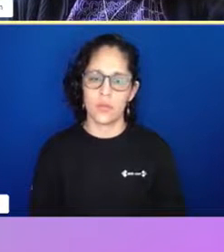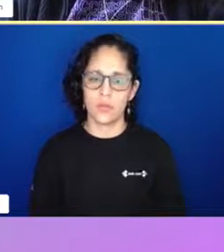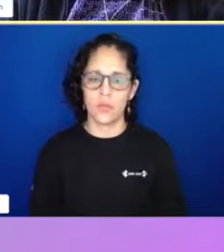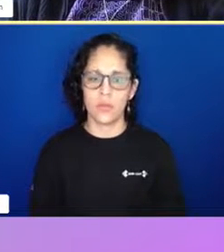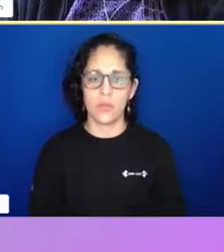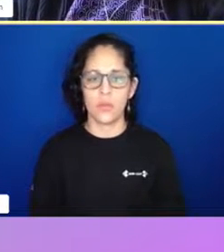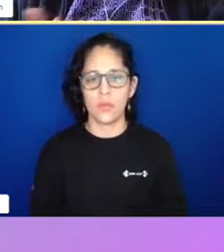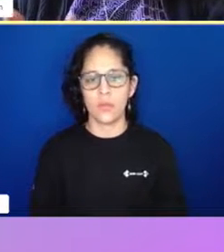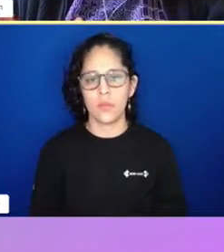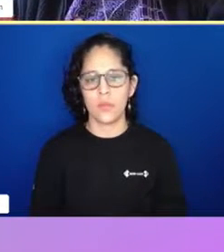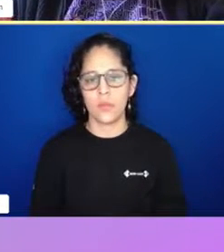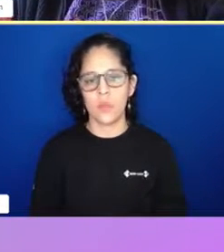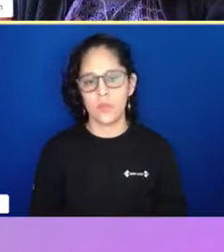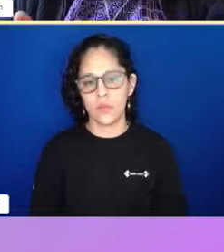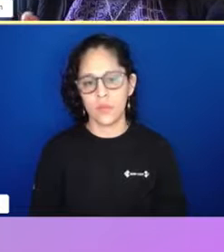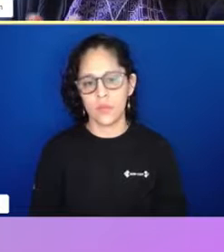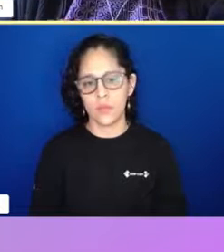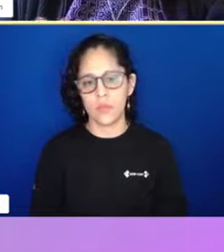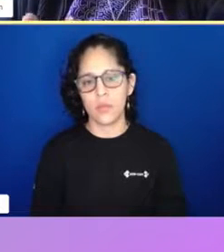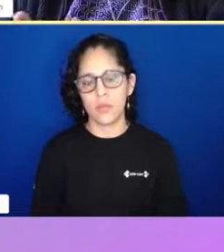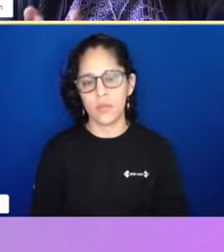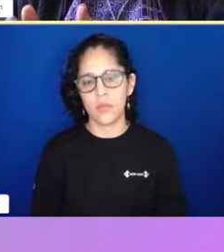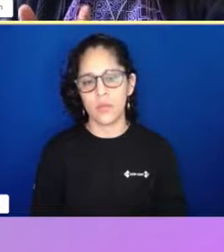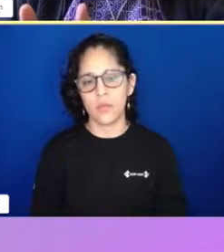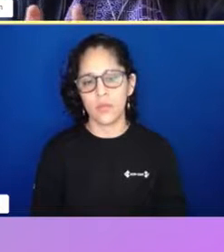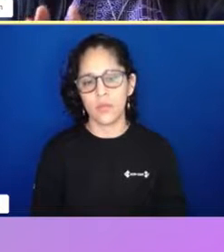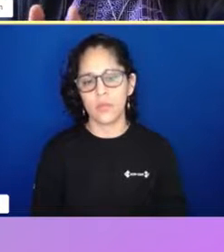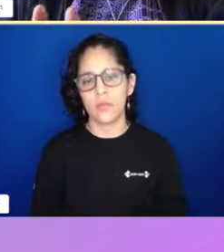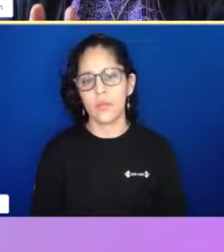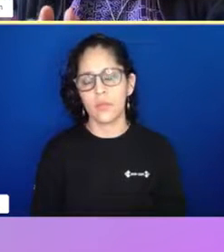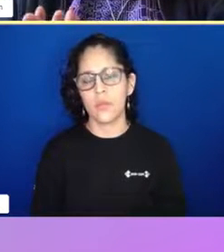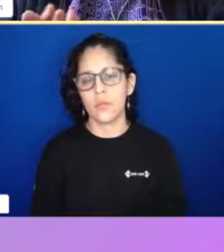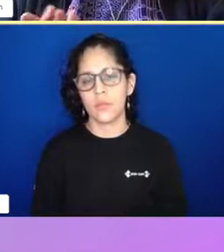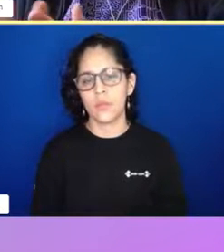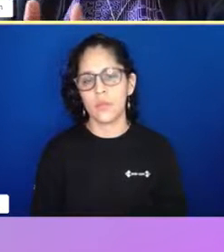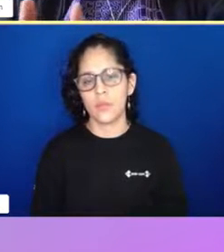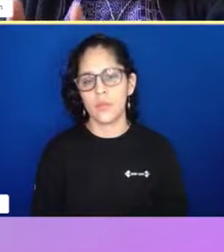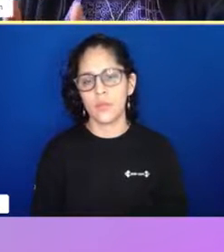and miles standing together as twins. And what we see in this image is that they are different heights, they have